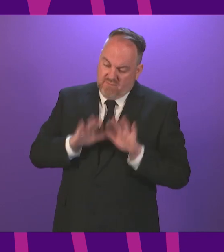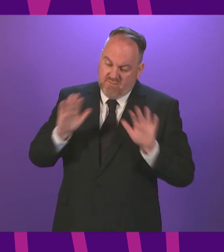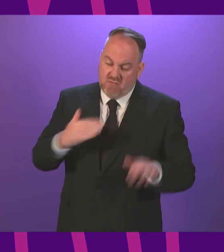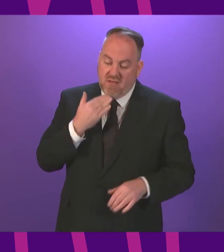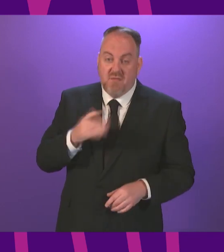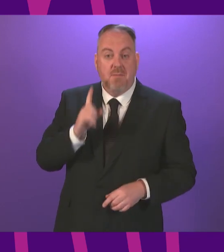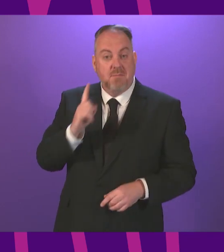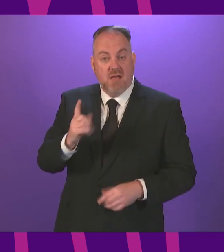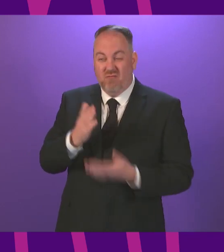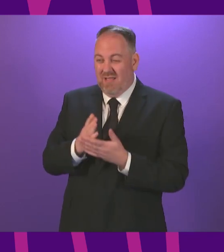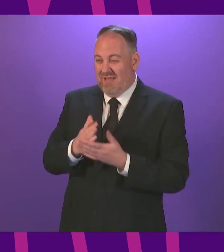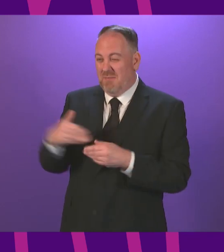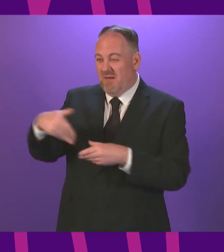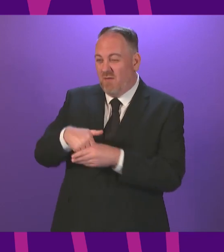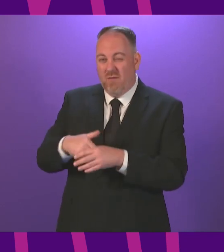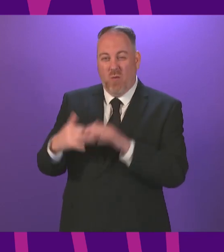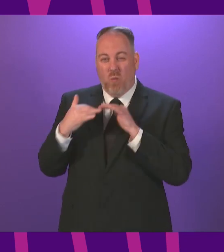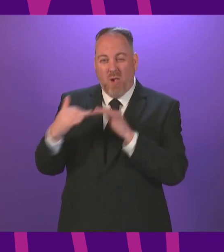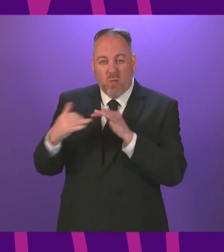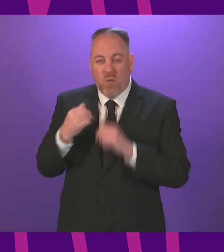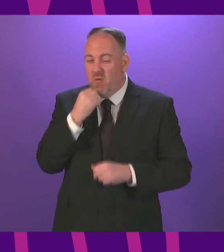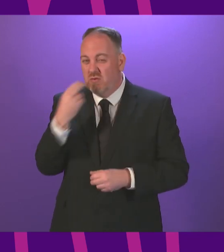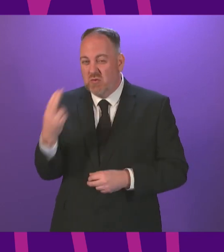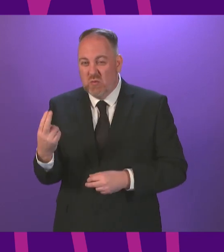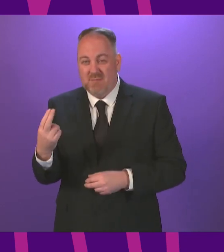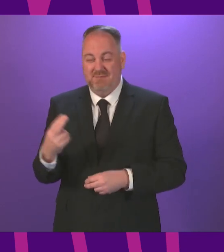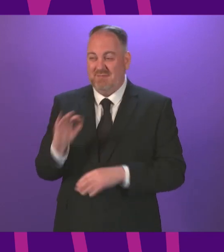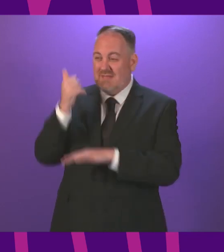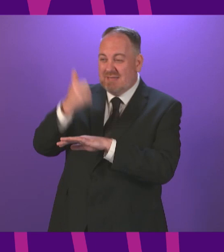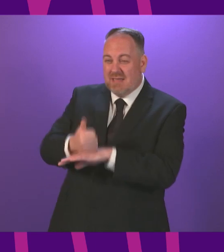fought in the second world war, set up an organisation to help young people build resilience